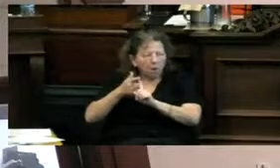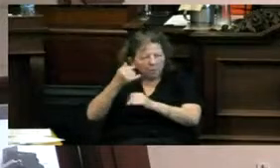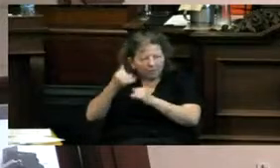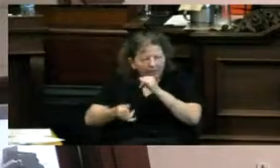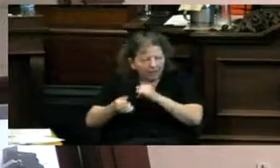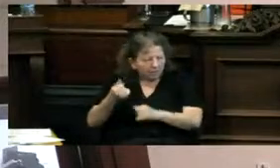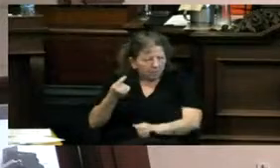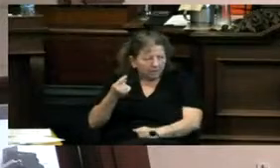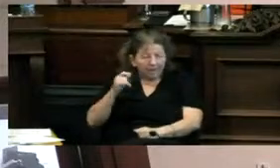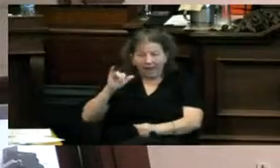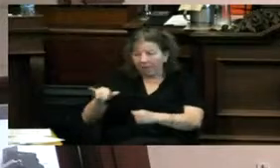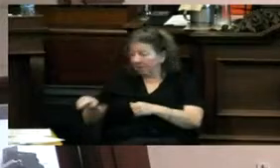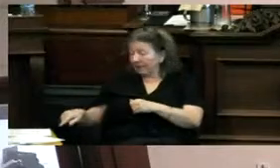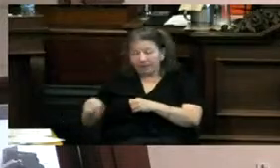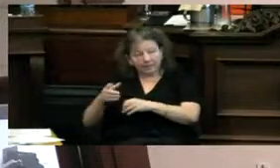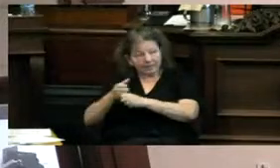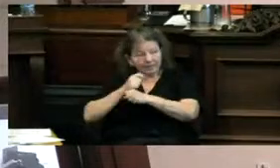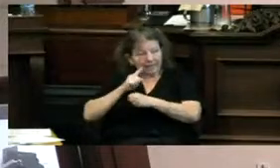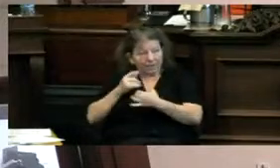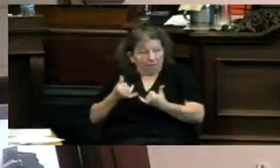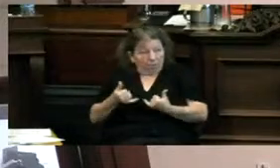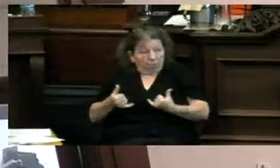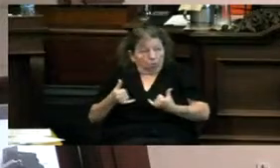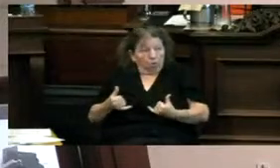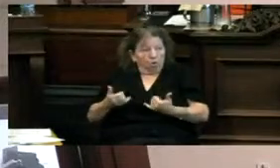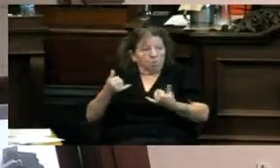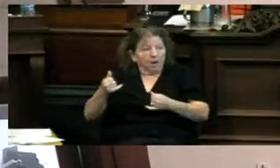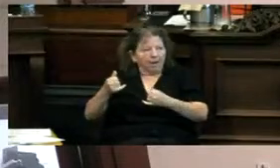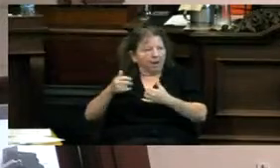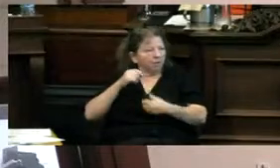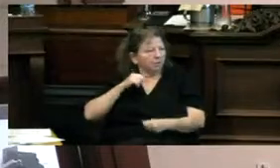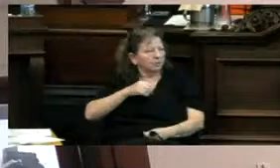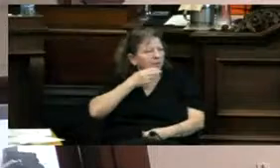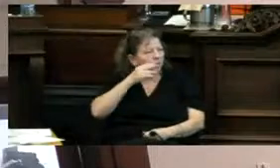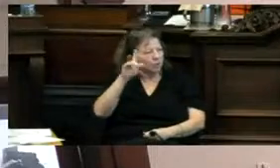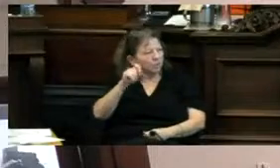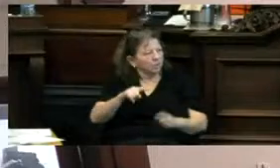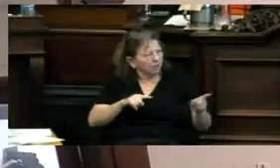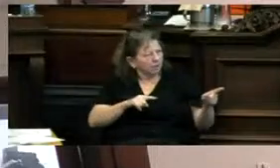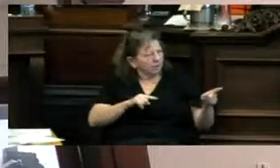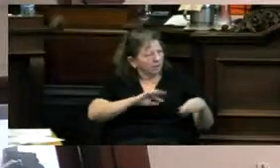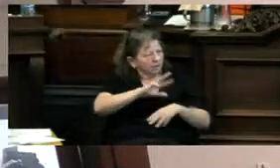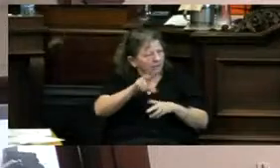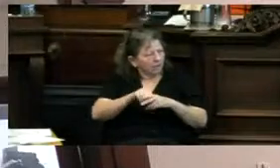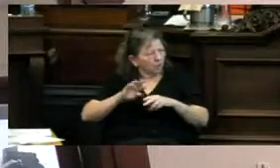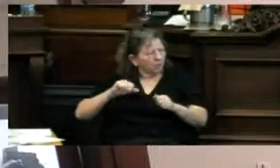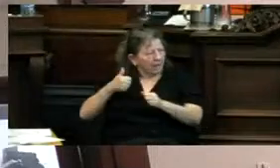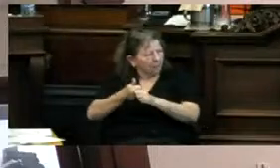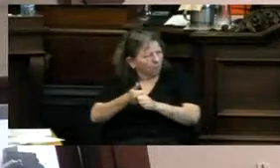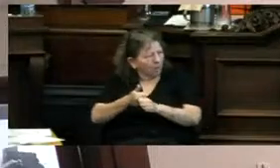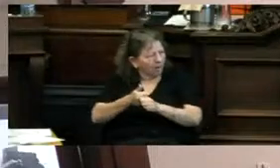was the software upgraded the description that we're getting include an upgrade as well to